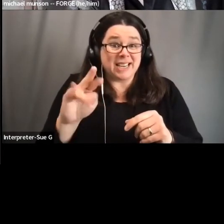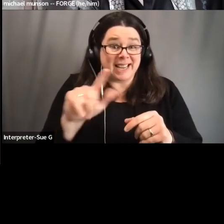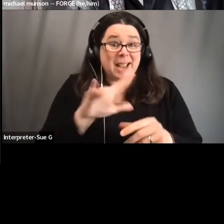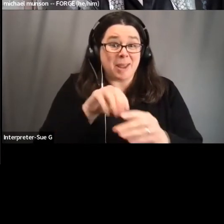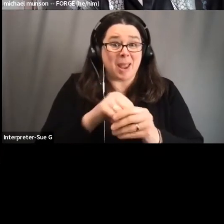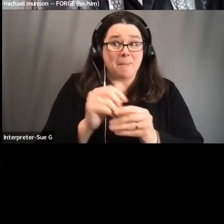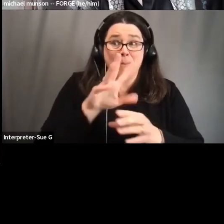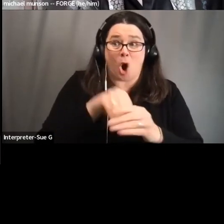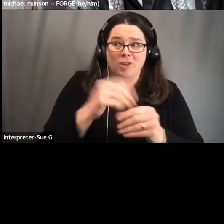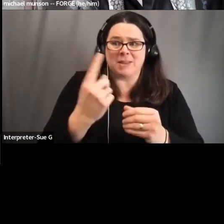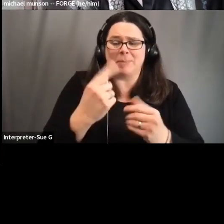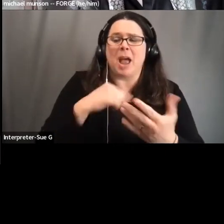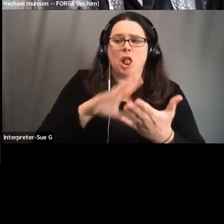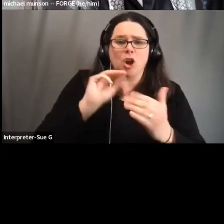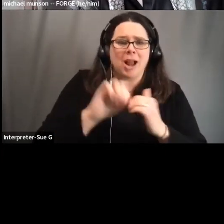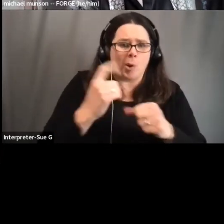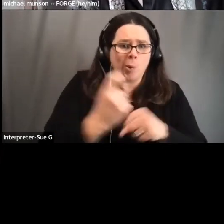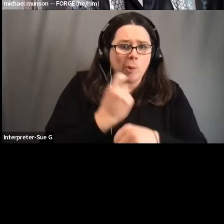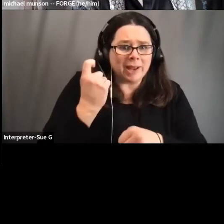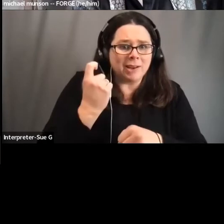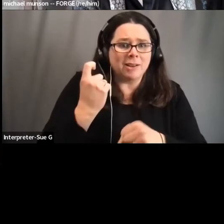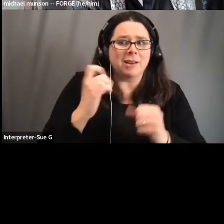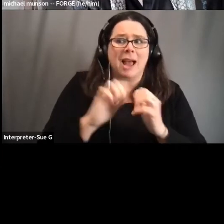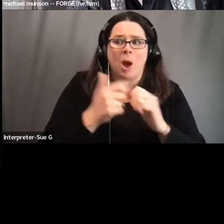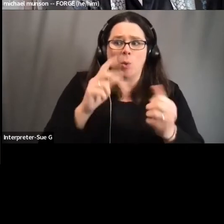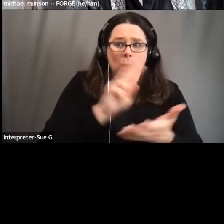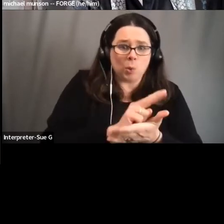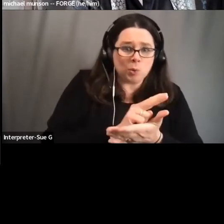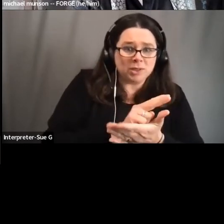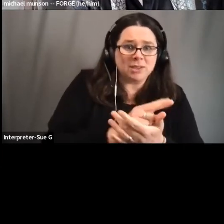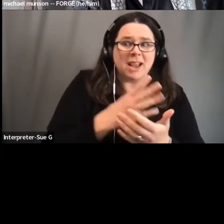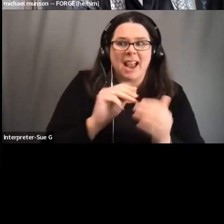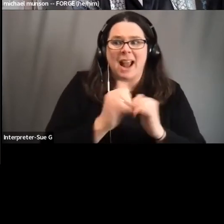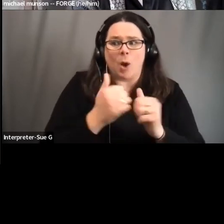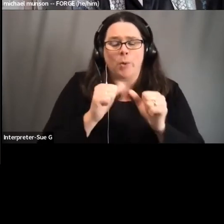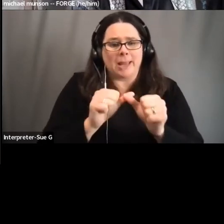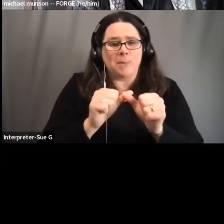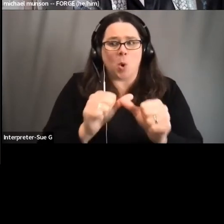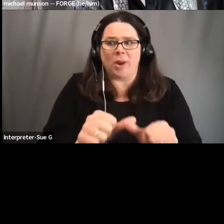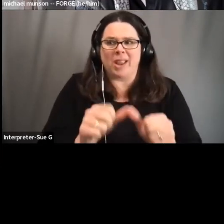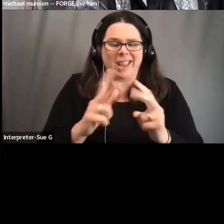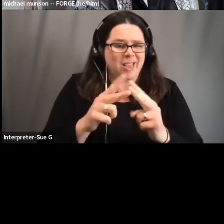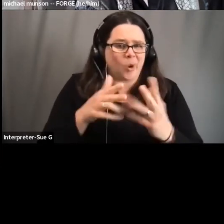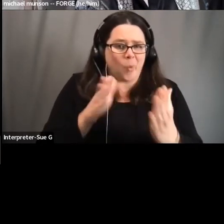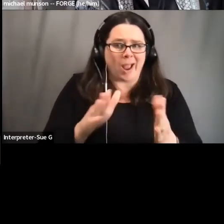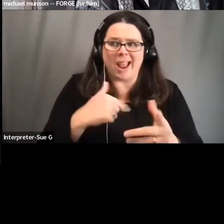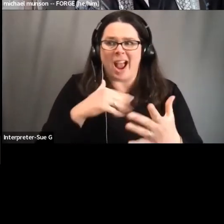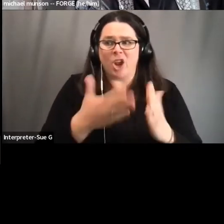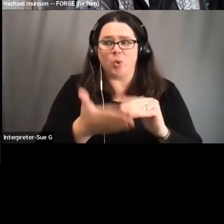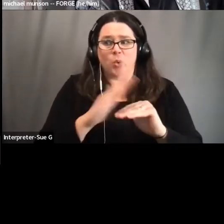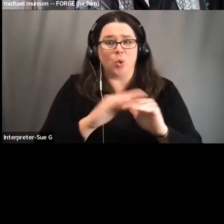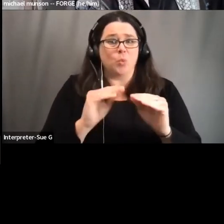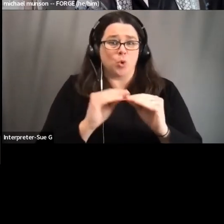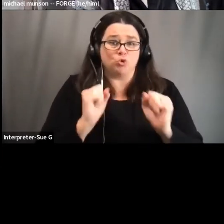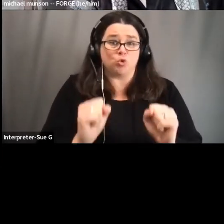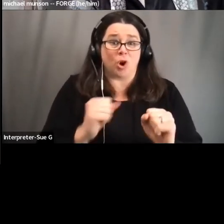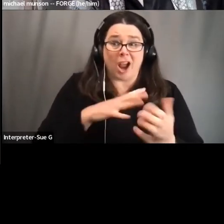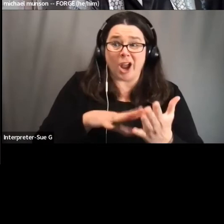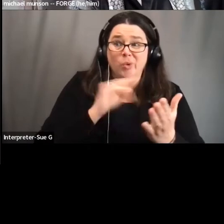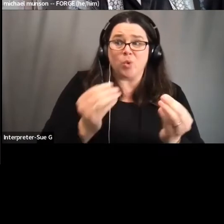I learned how to win and how to lose and how to keep going either way. I grew stronger. I grew more confident.